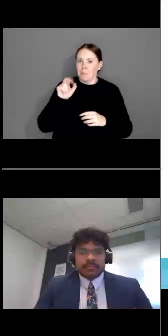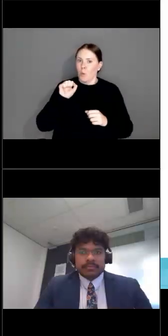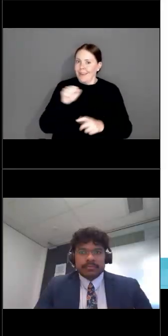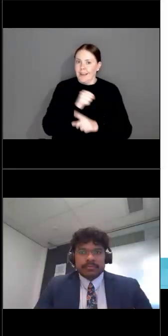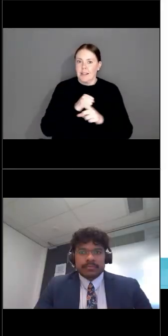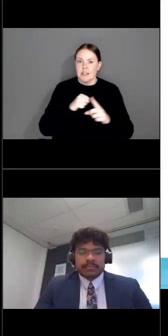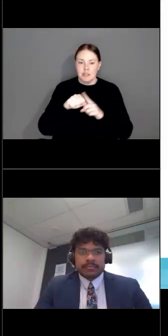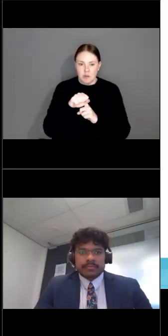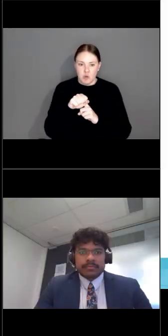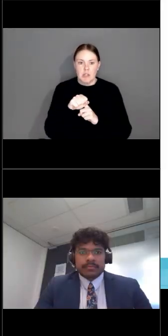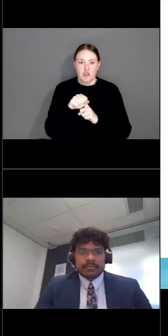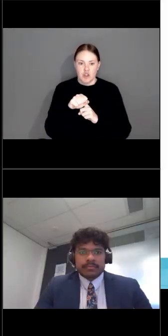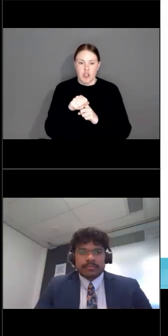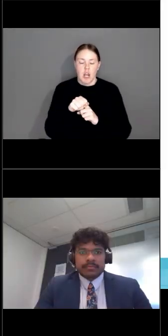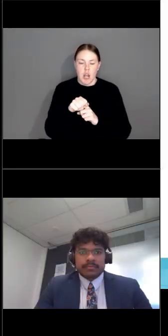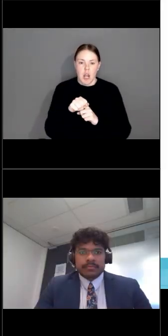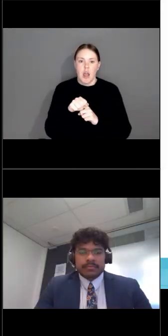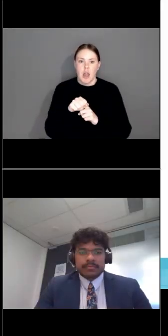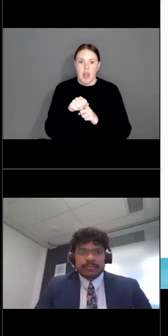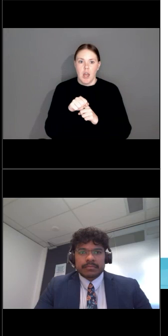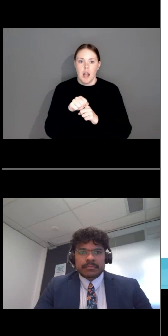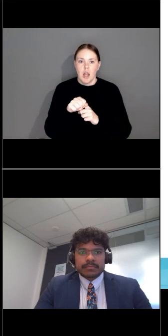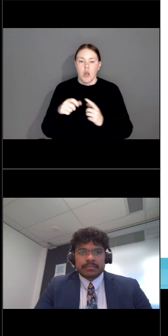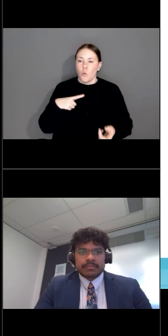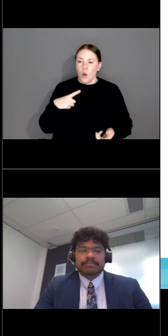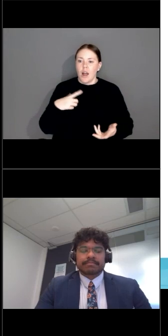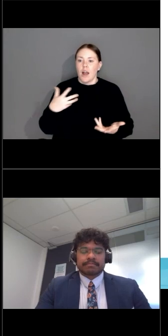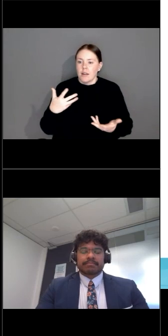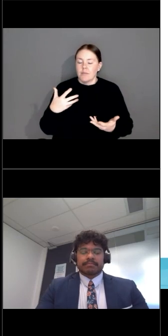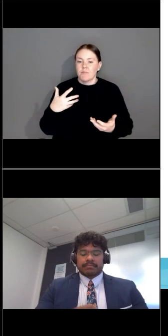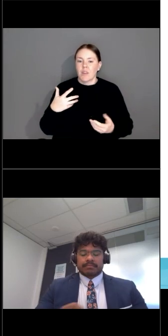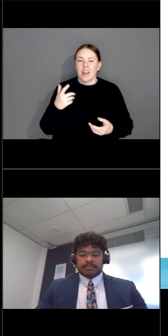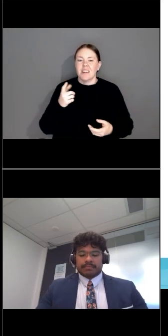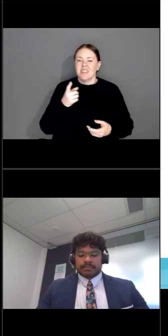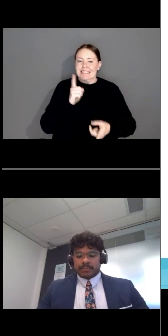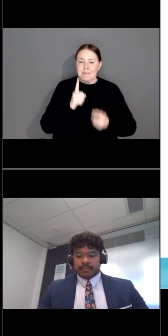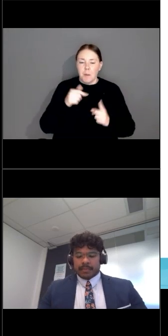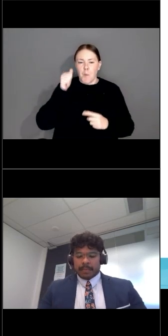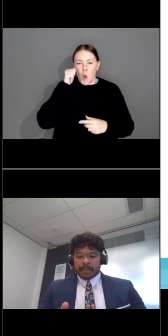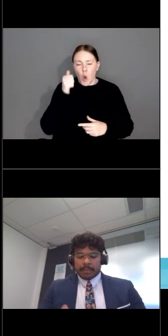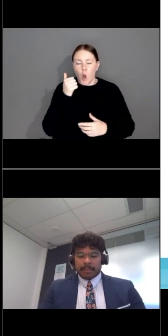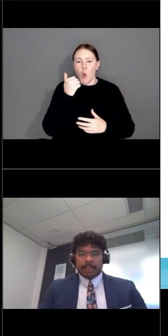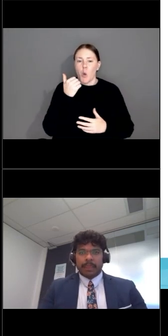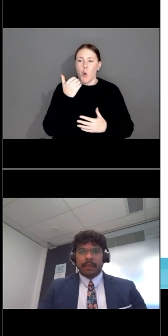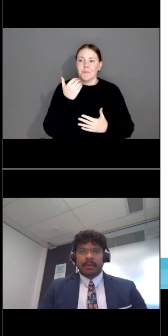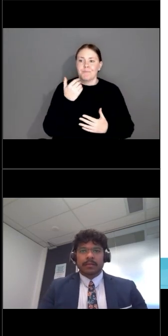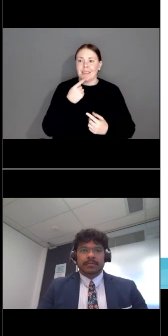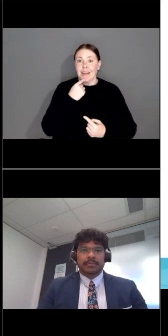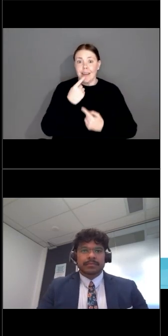session yeah I can give you a very broad overview but to make it more sensible for yourself as an